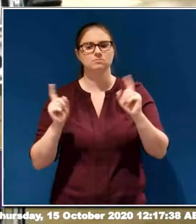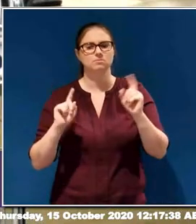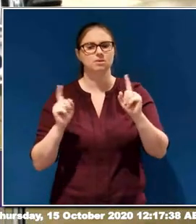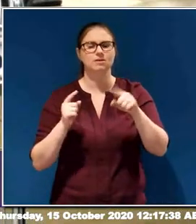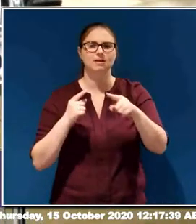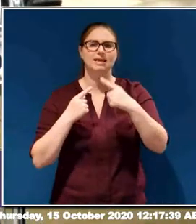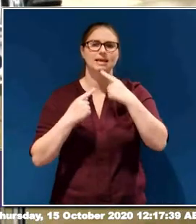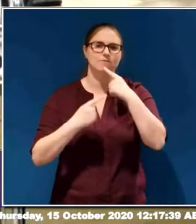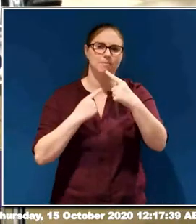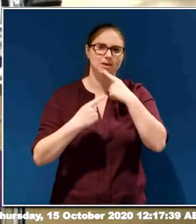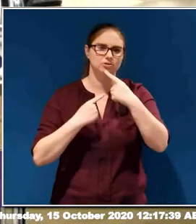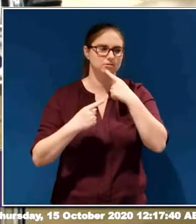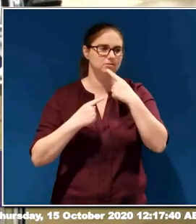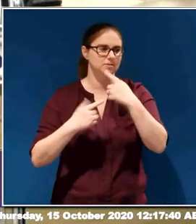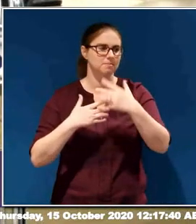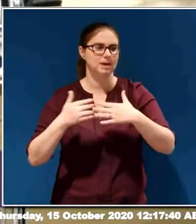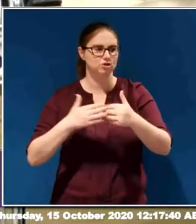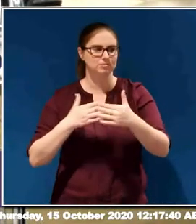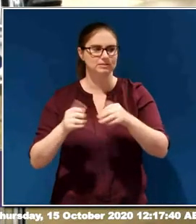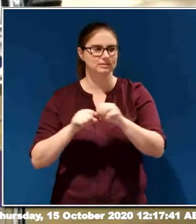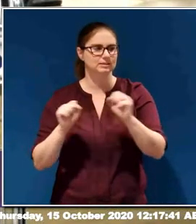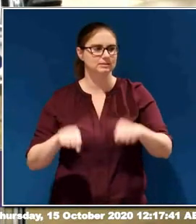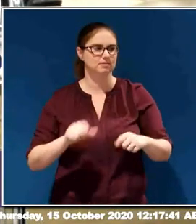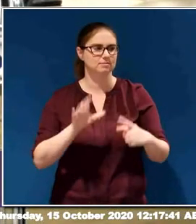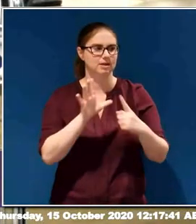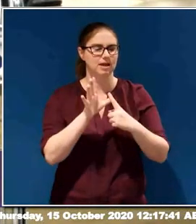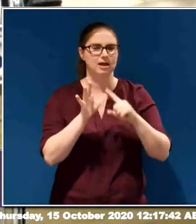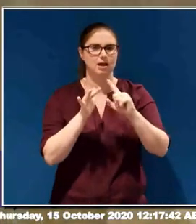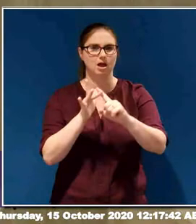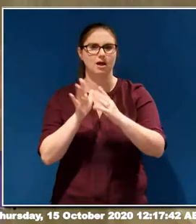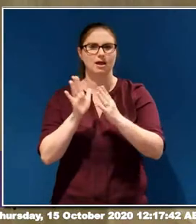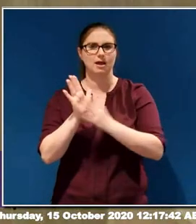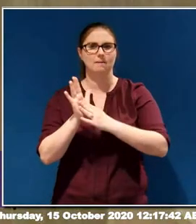which is our database, and you can run a variety of reports off